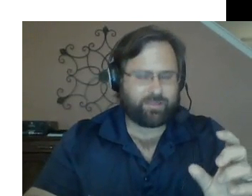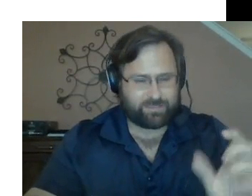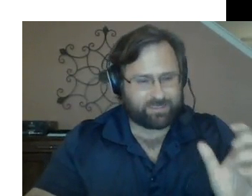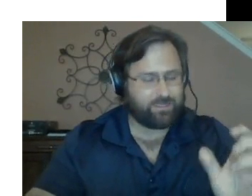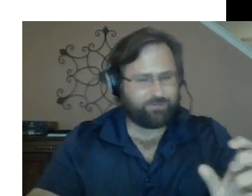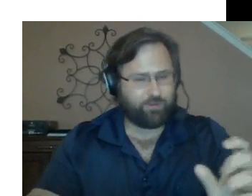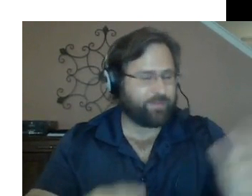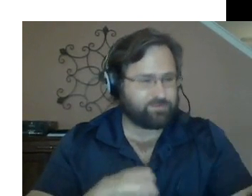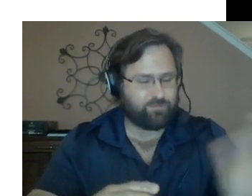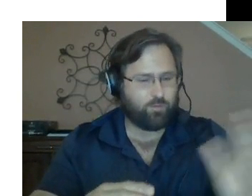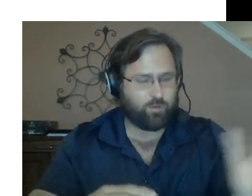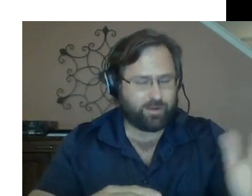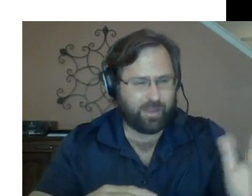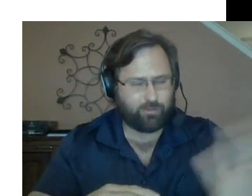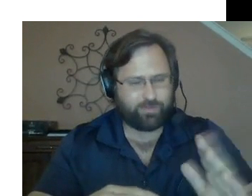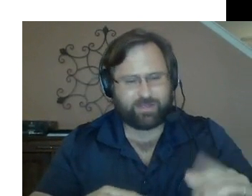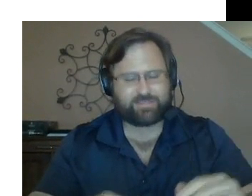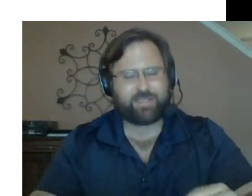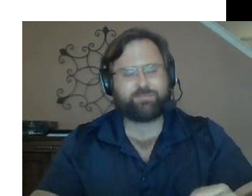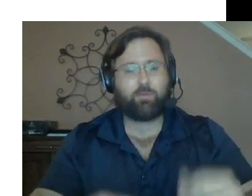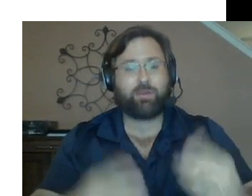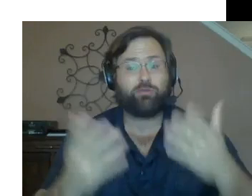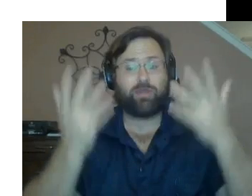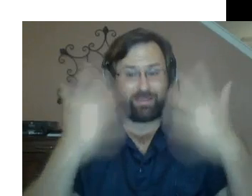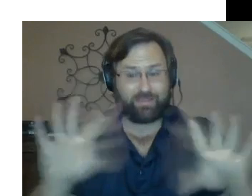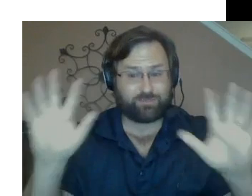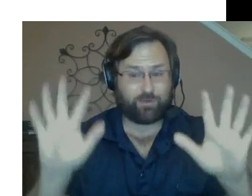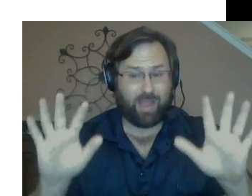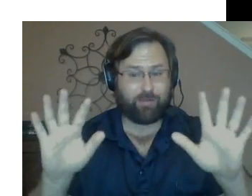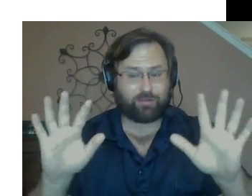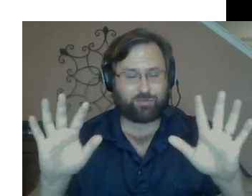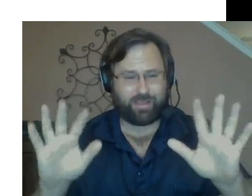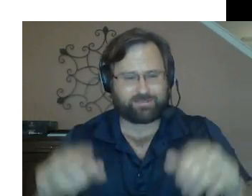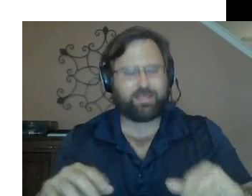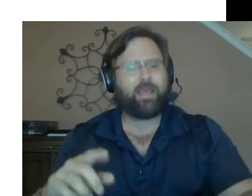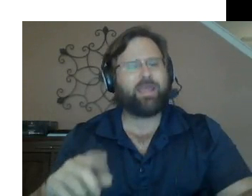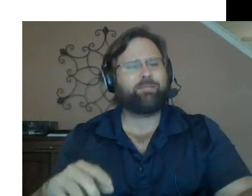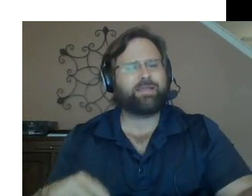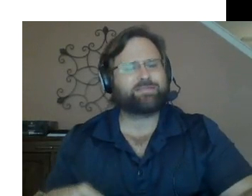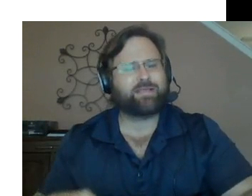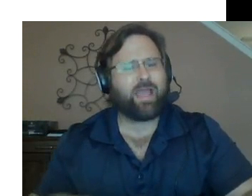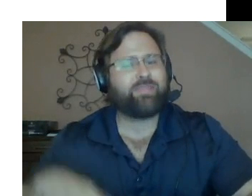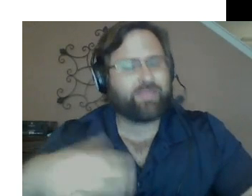that's an auxiliary verb it was before and noun or at the end of the sentence but when you do it like this with your eyebrows raised it means and then the